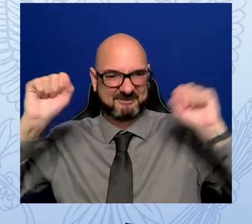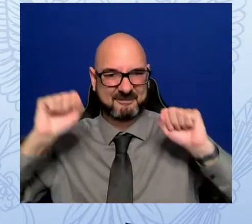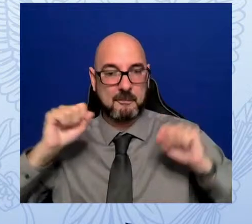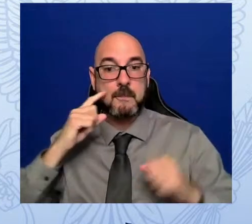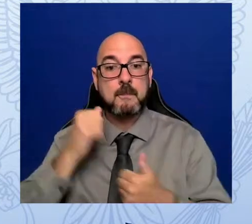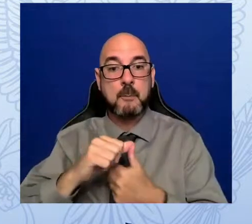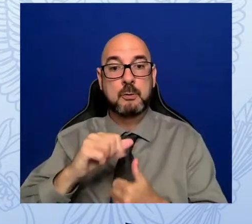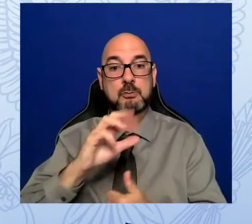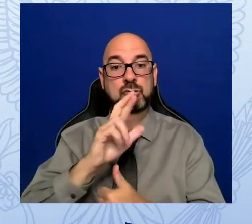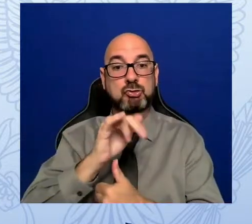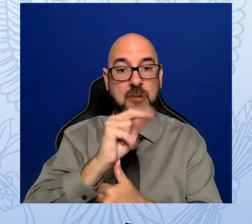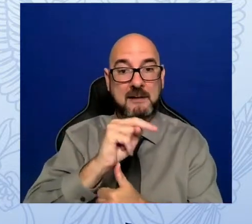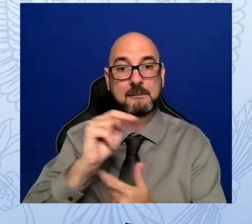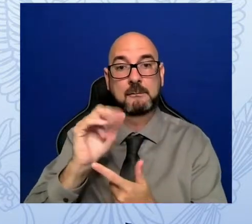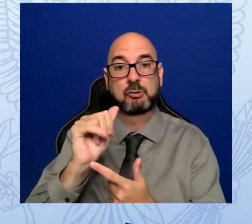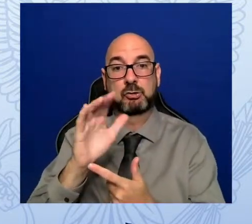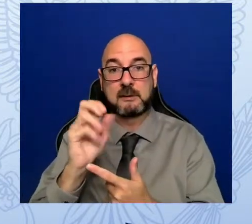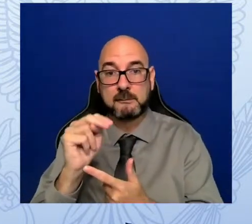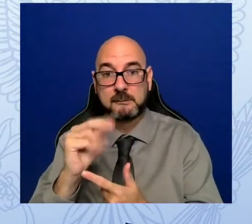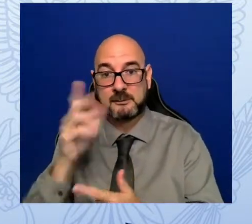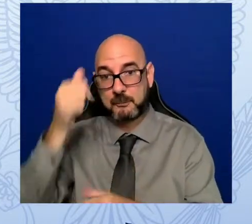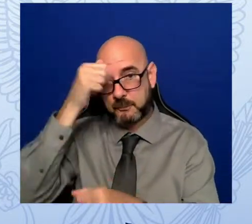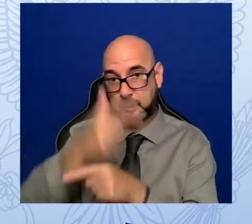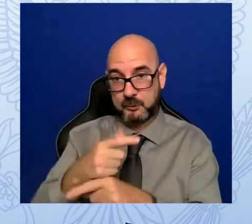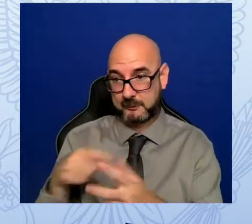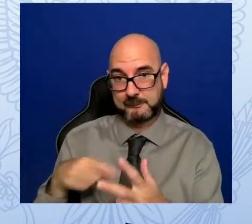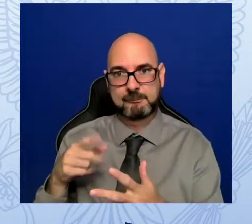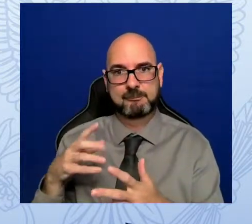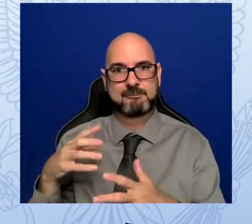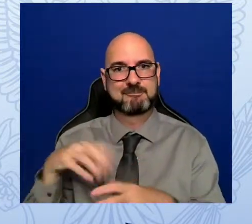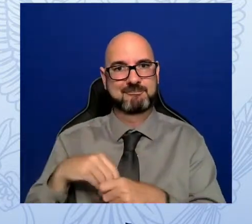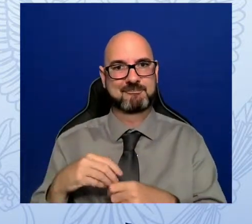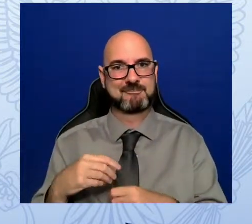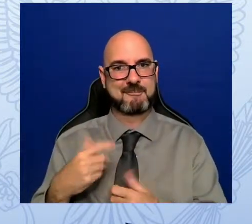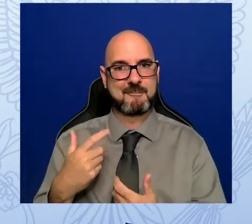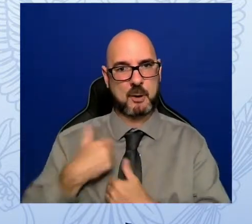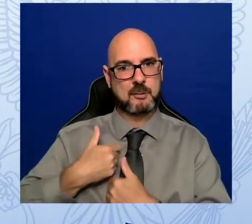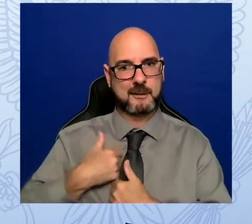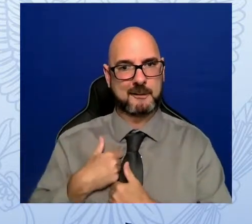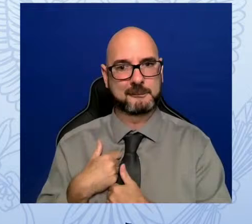I've always strived to set a strong example, both physically and with my physical fitness and resiliency,